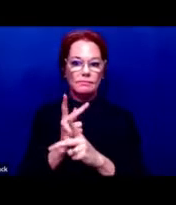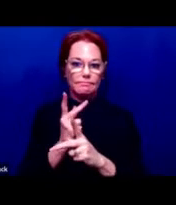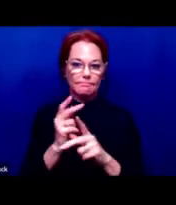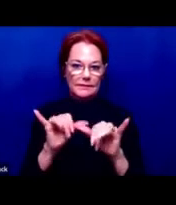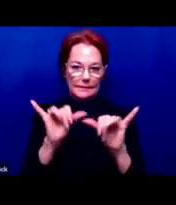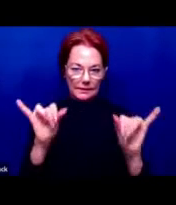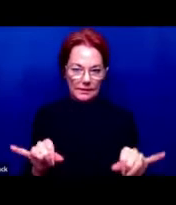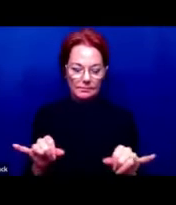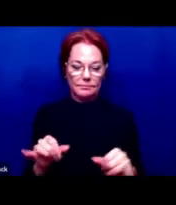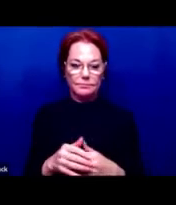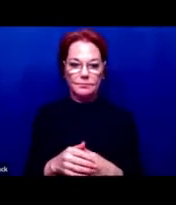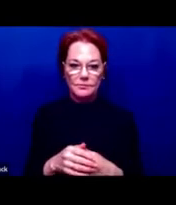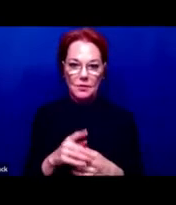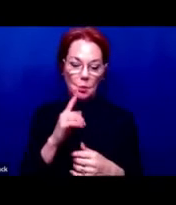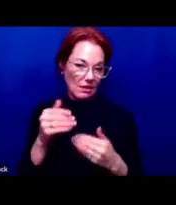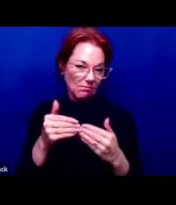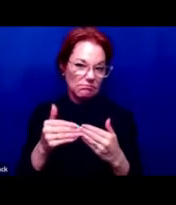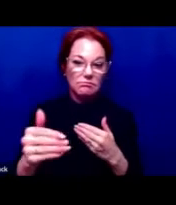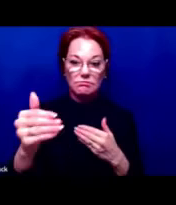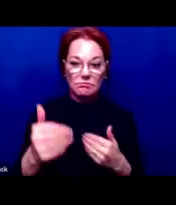across the lifespan. Next slide.